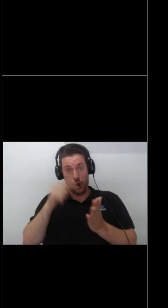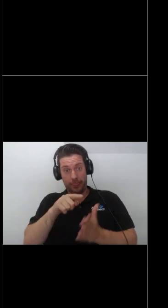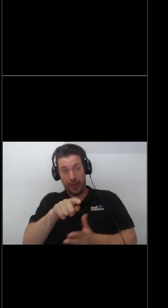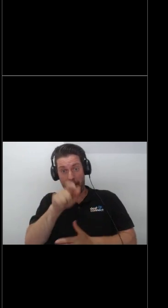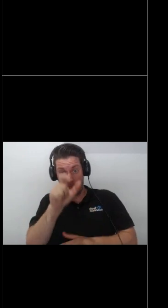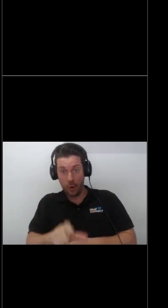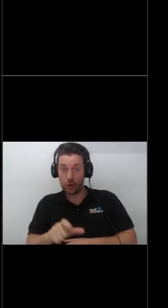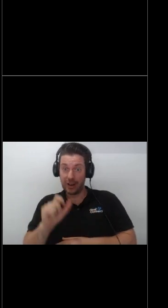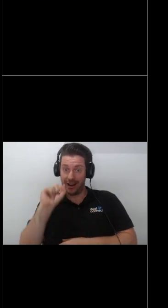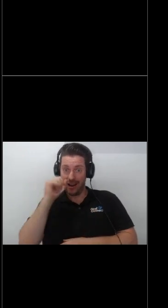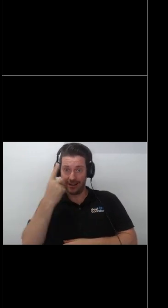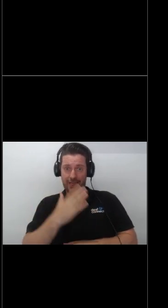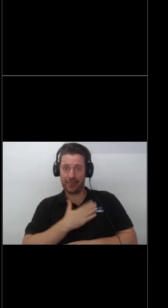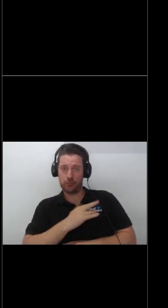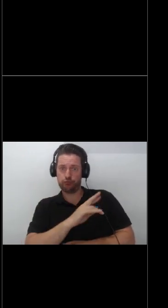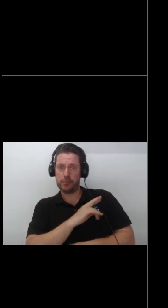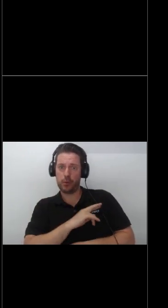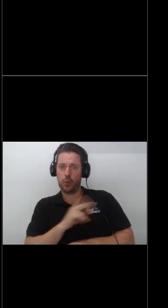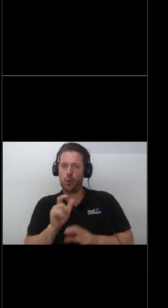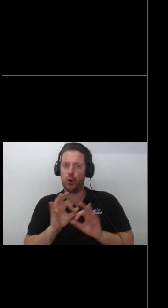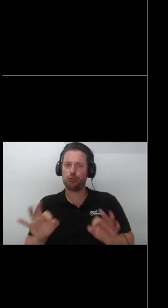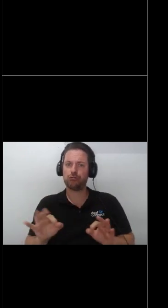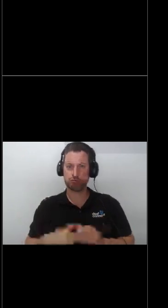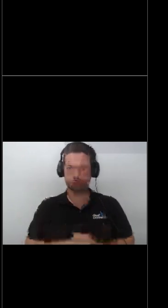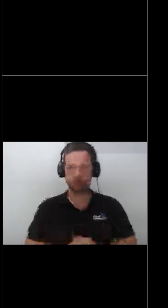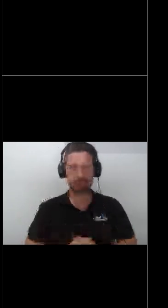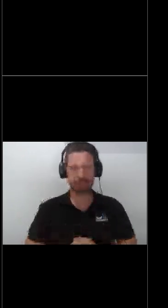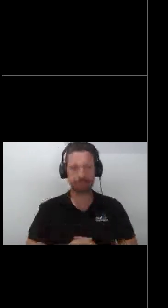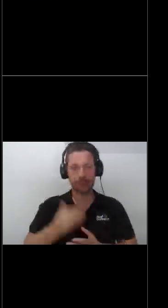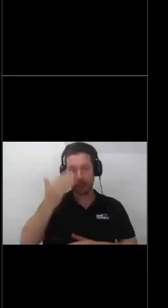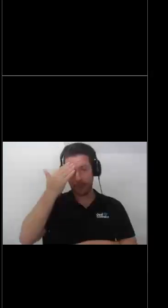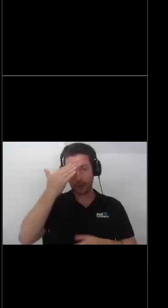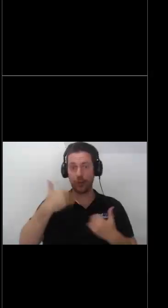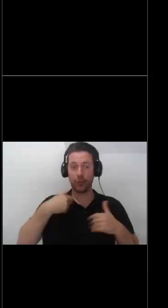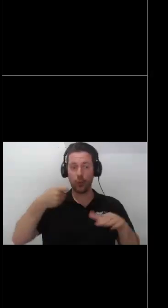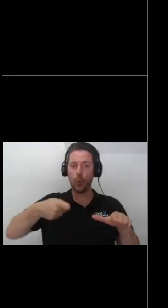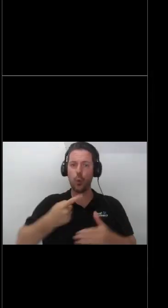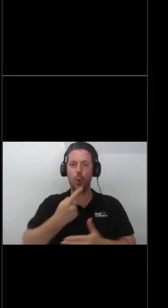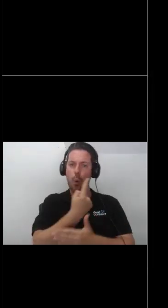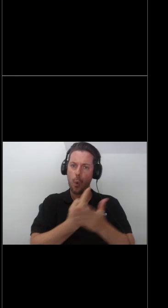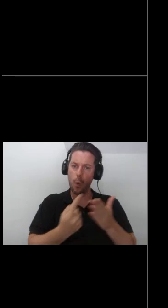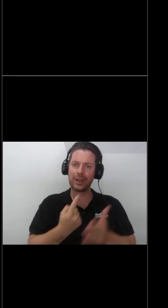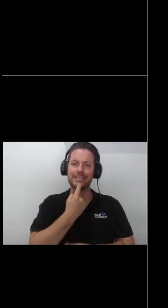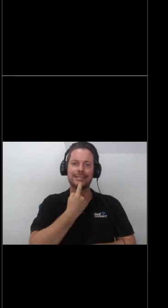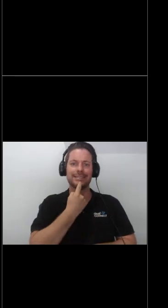Now, I should just say the mental health court only deals with serious offenses rather than simple offenses.